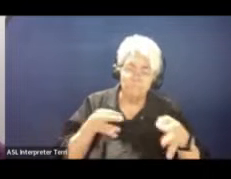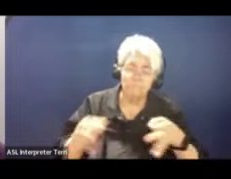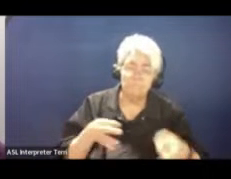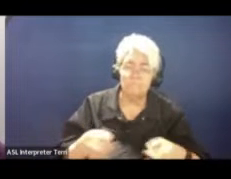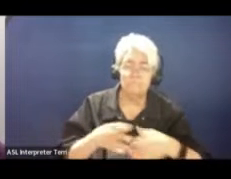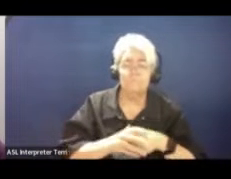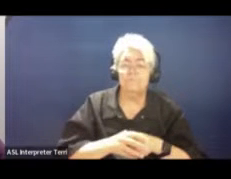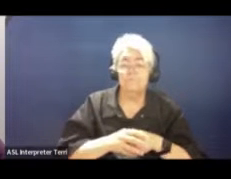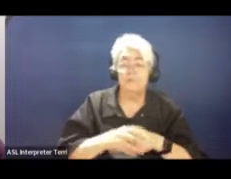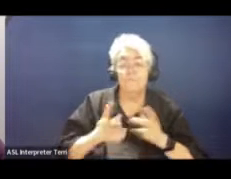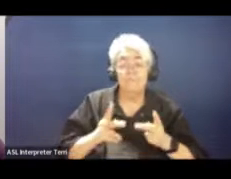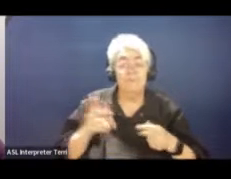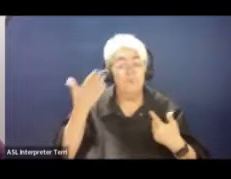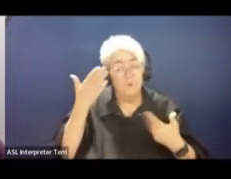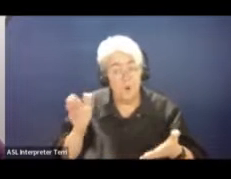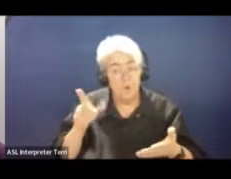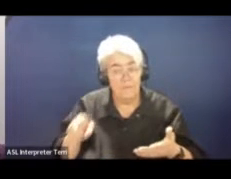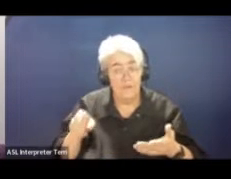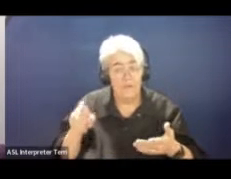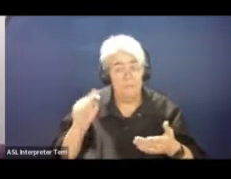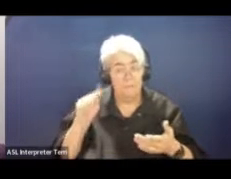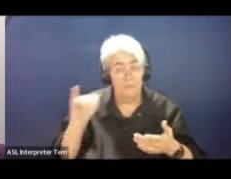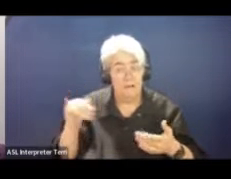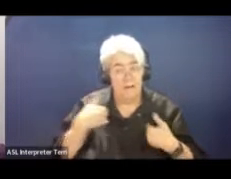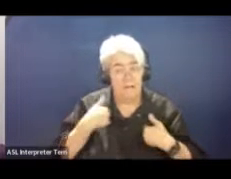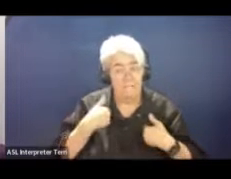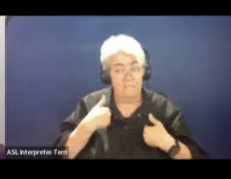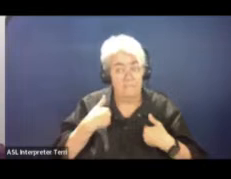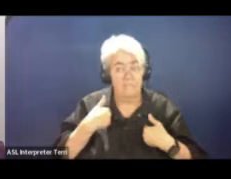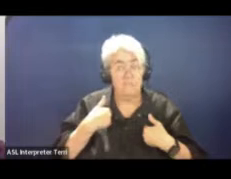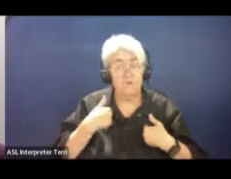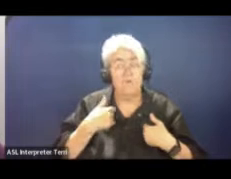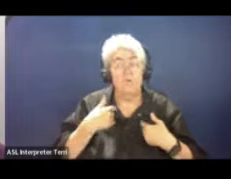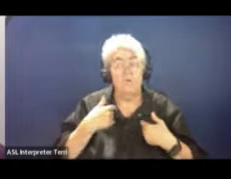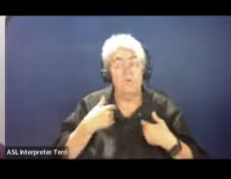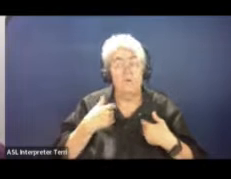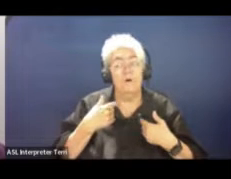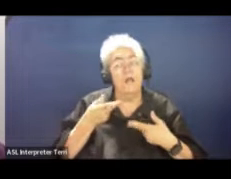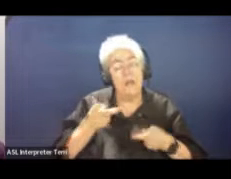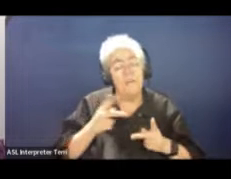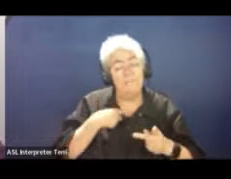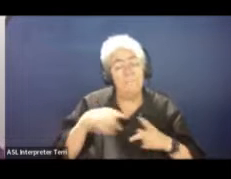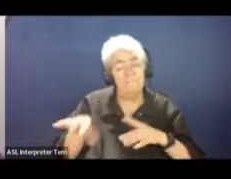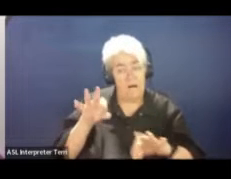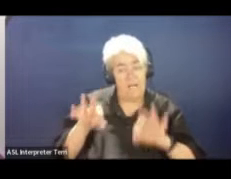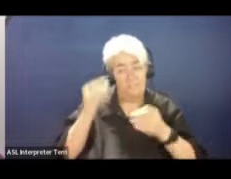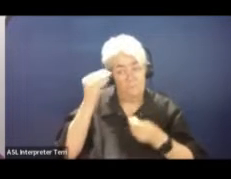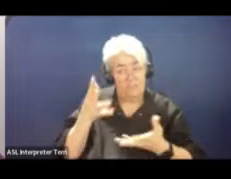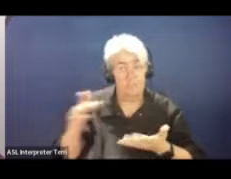don't know that they might be brain injury survivors. So please allow me to, to gather the information and help come to